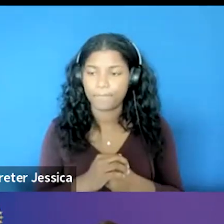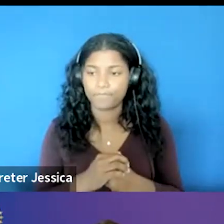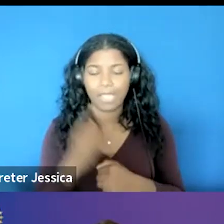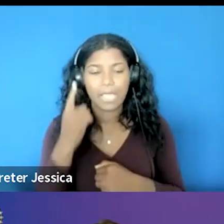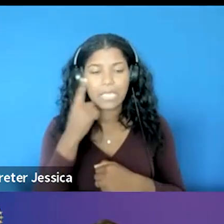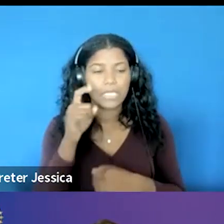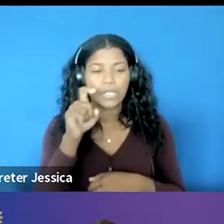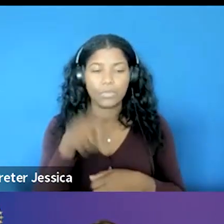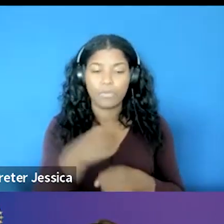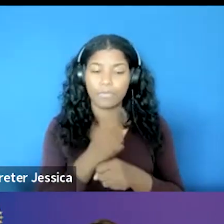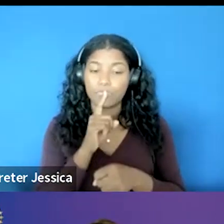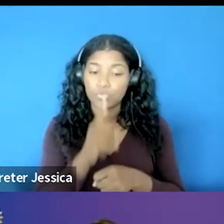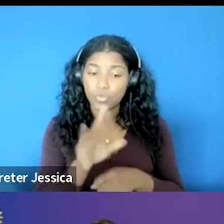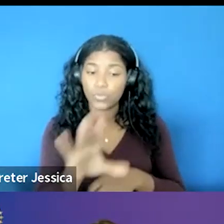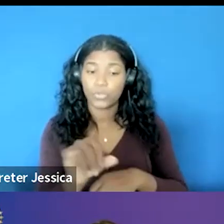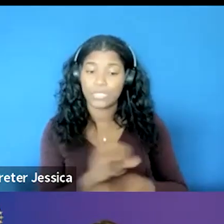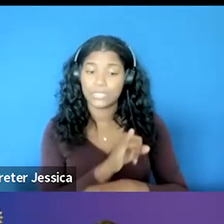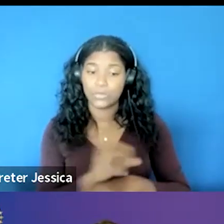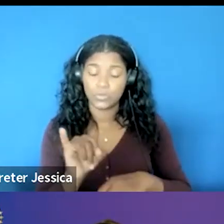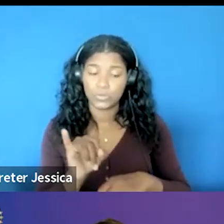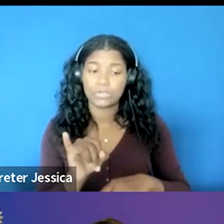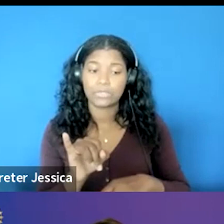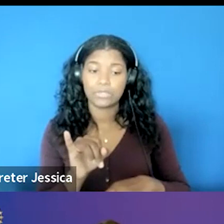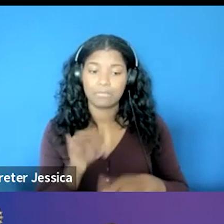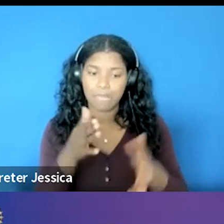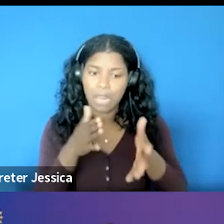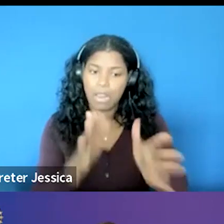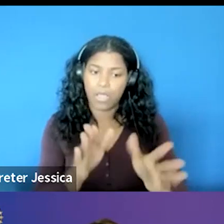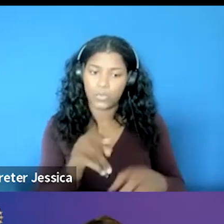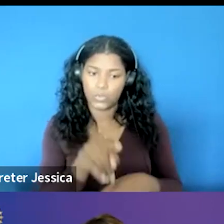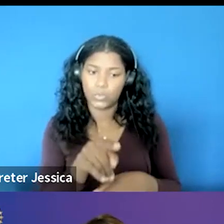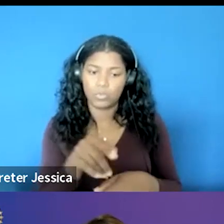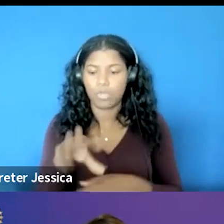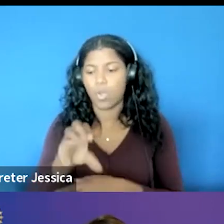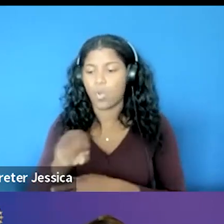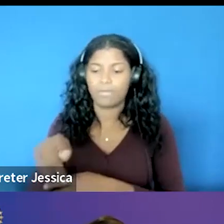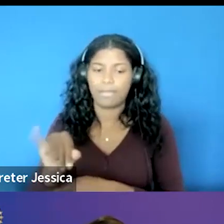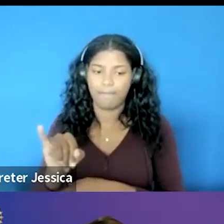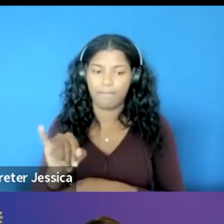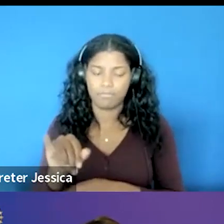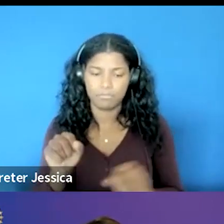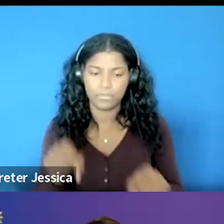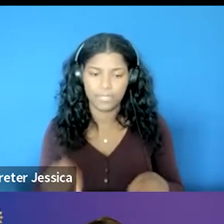that your institution allows you to be a co-PI on a solicitation.